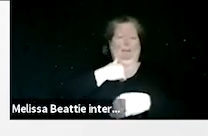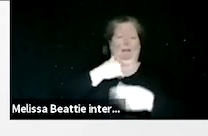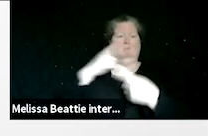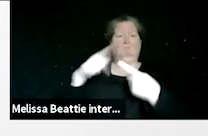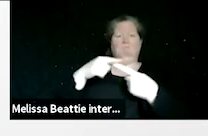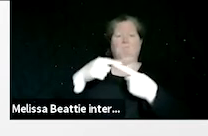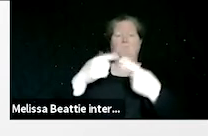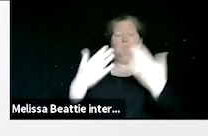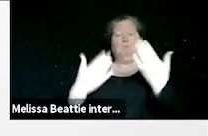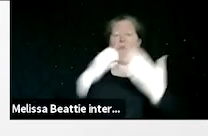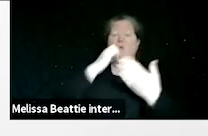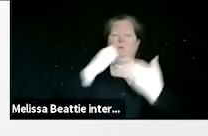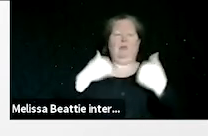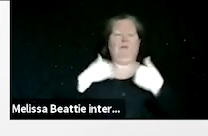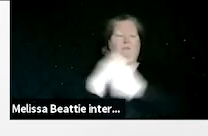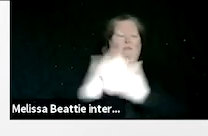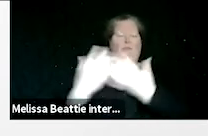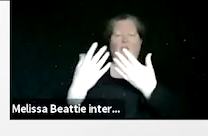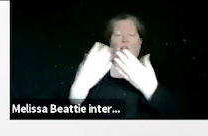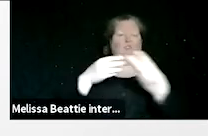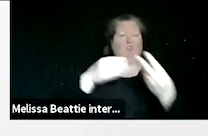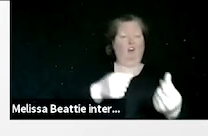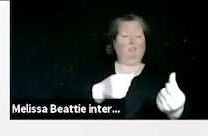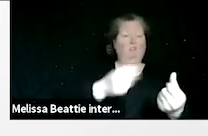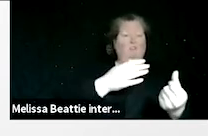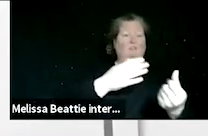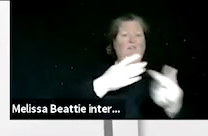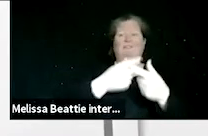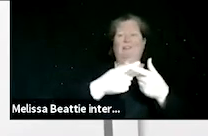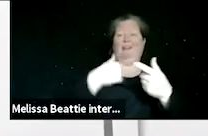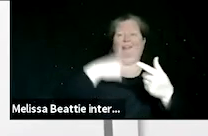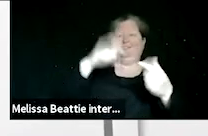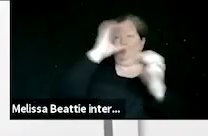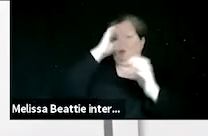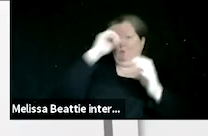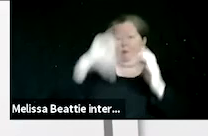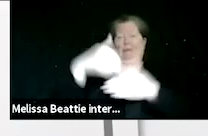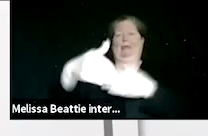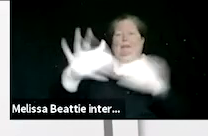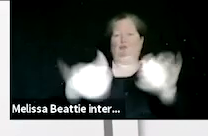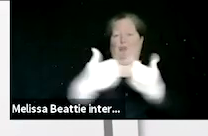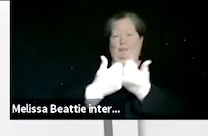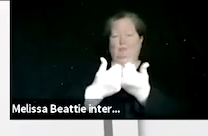well, where's my next challenge. I'm going to move on to my next challenge. Ben Woelk: So some of the other things we've done did last year